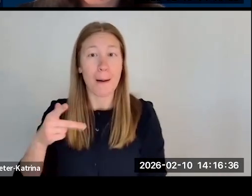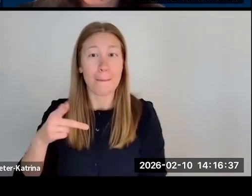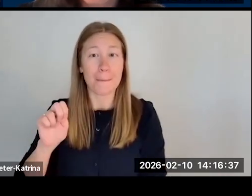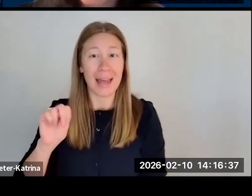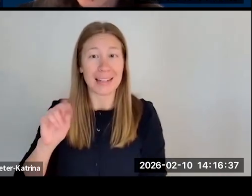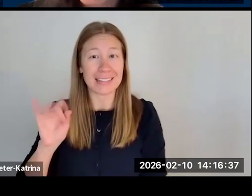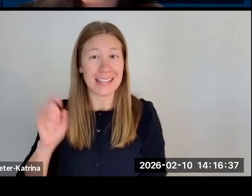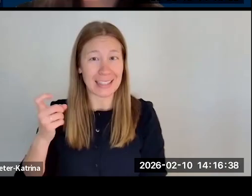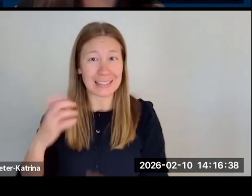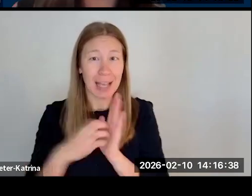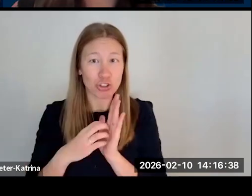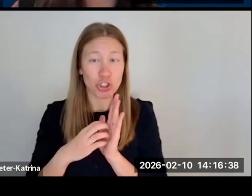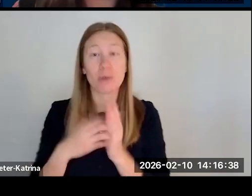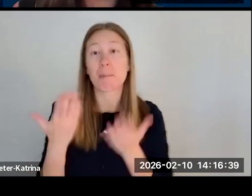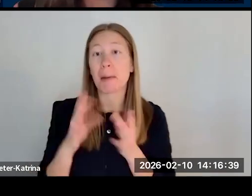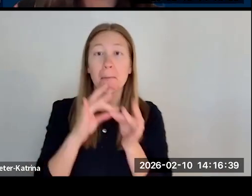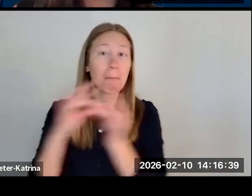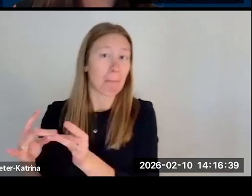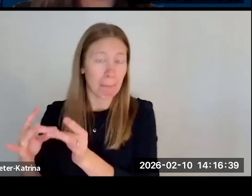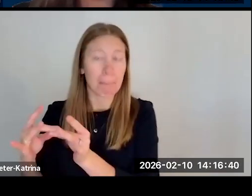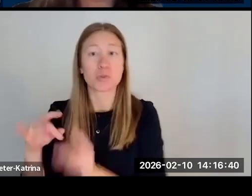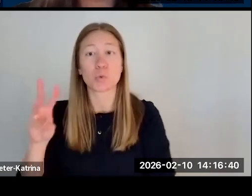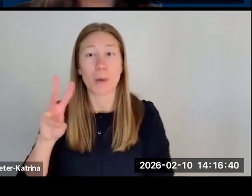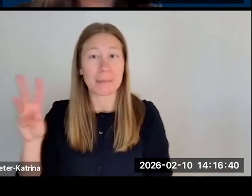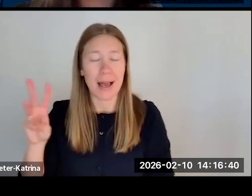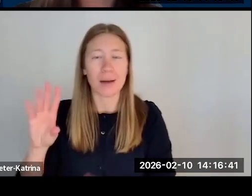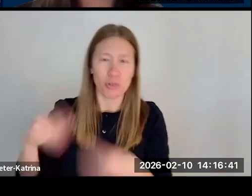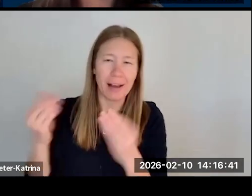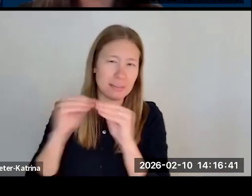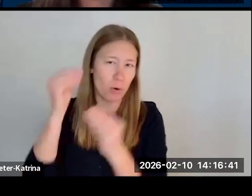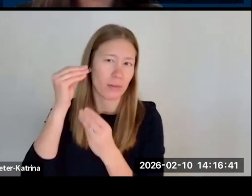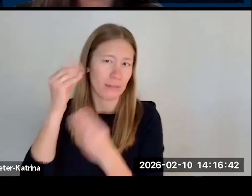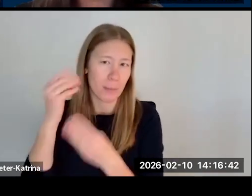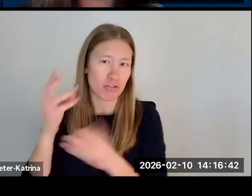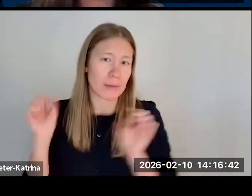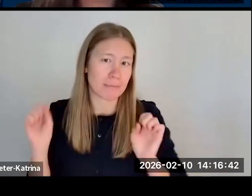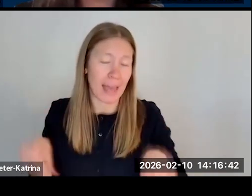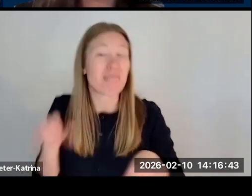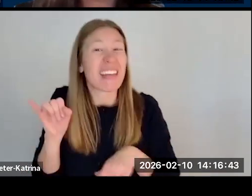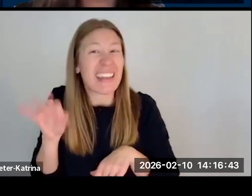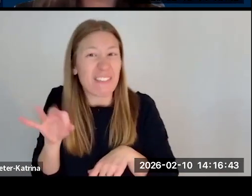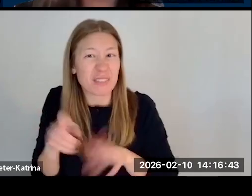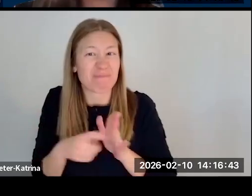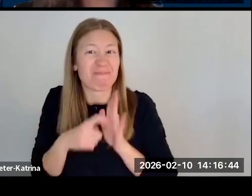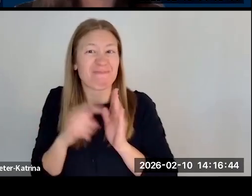to provide more detailed information about the visual if it's really critical for your audience to understand.